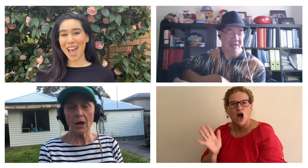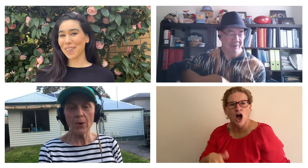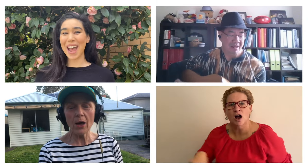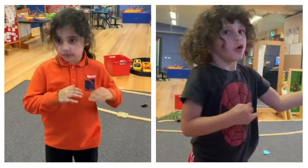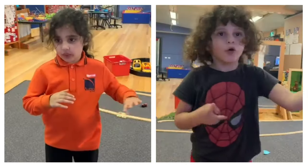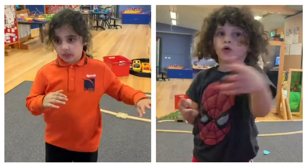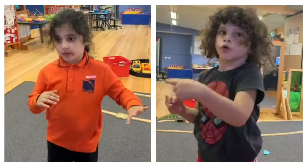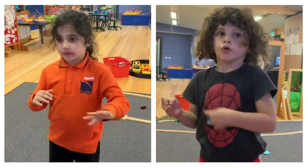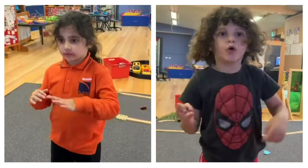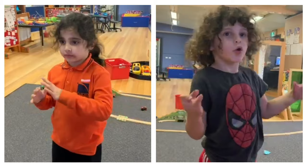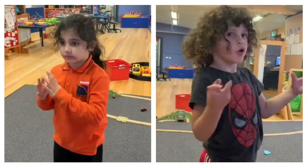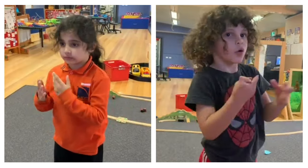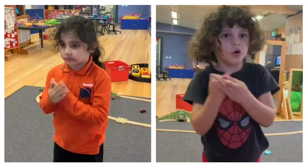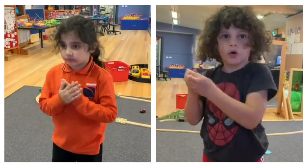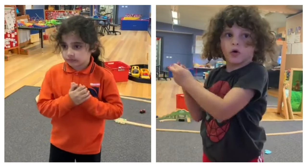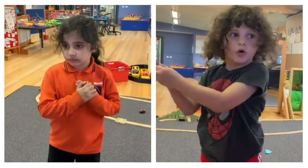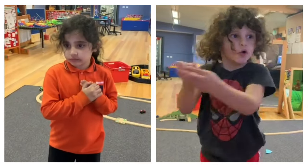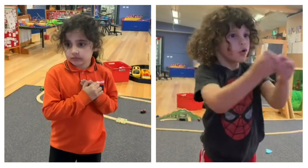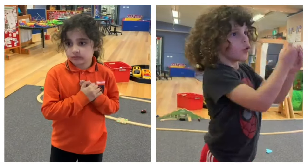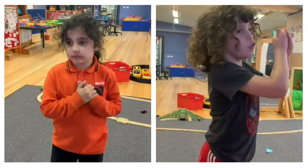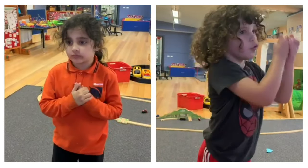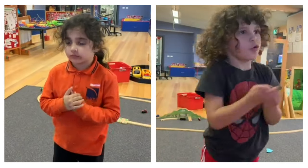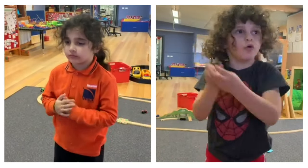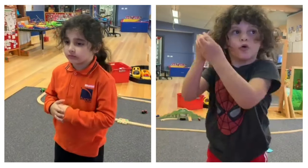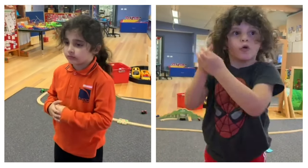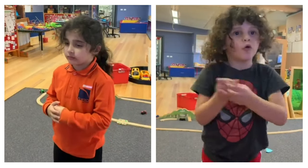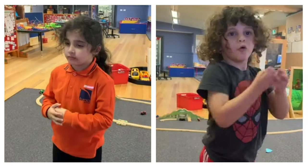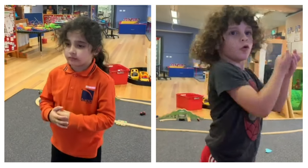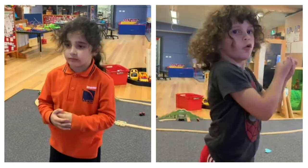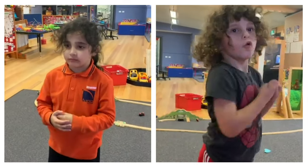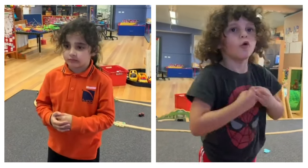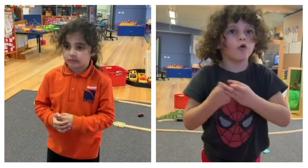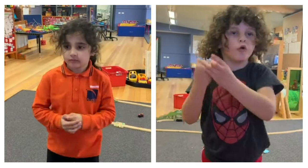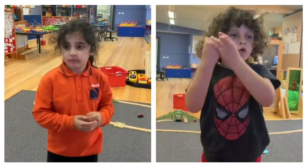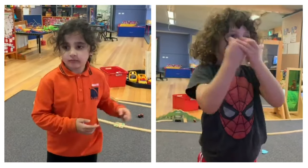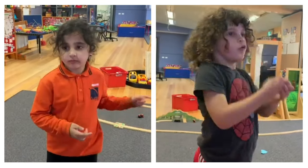yeah, we’re all in this together.